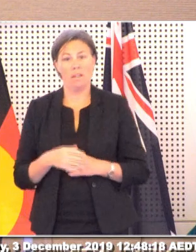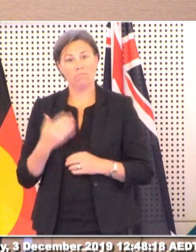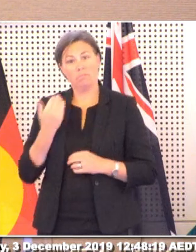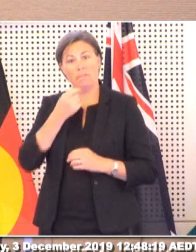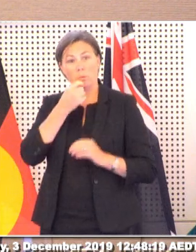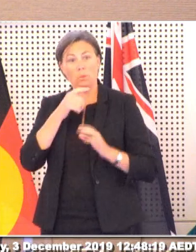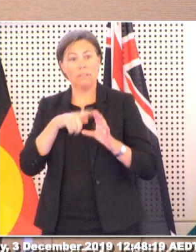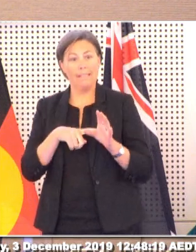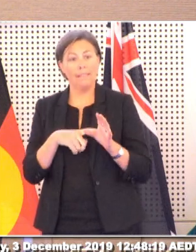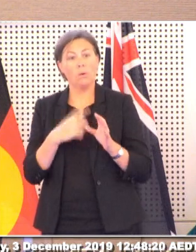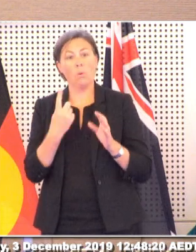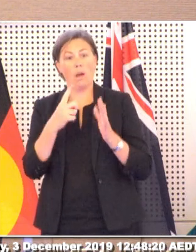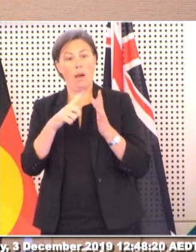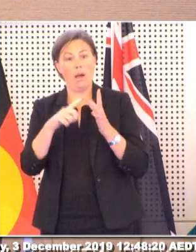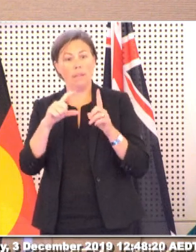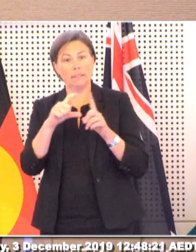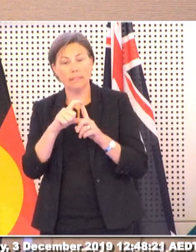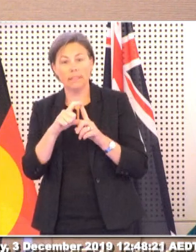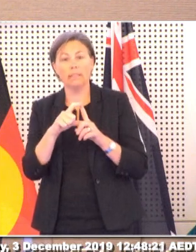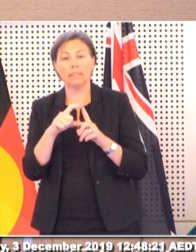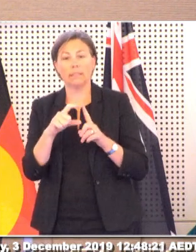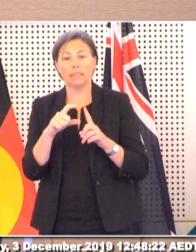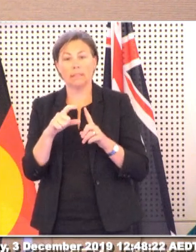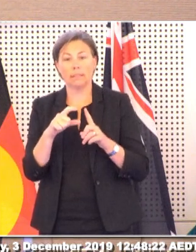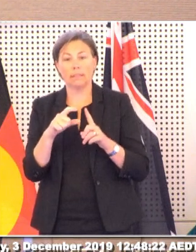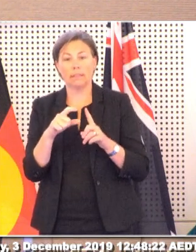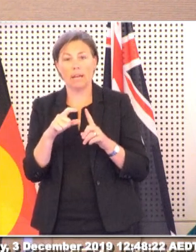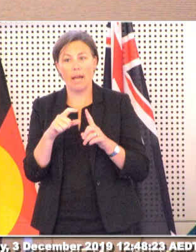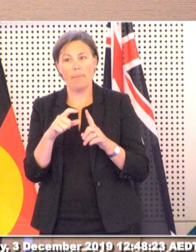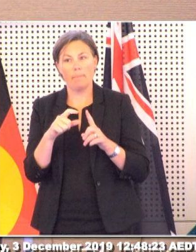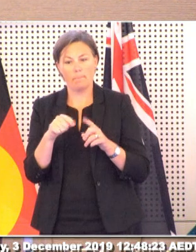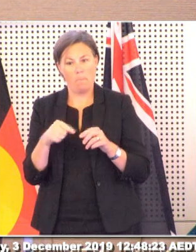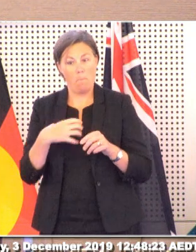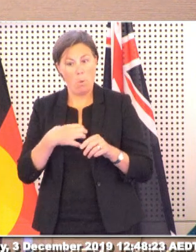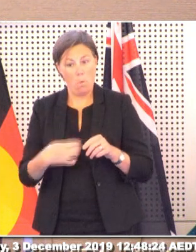disabilities or other cognitive impairments was a declining number, but with the